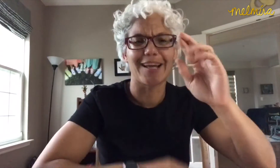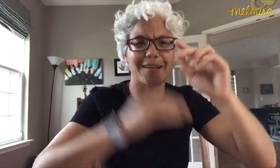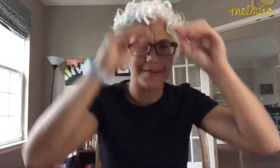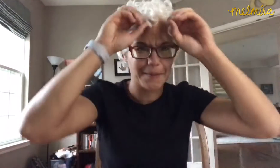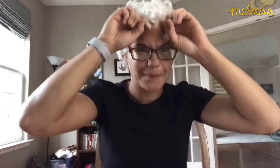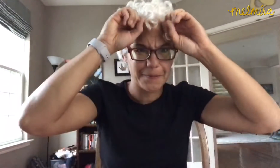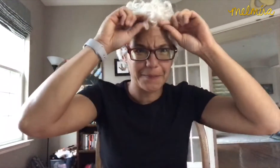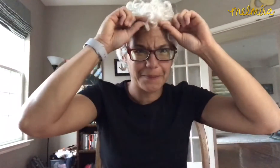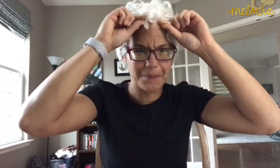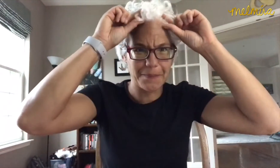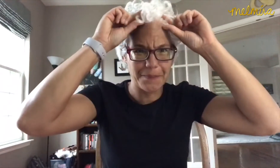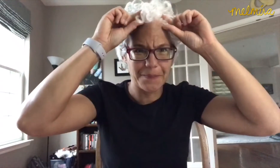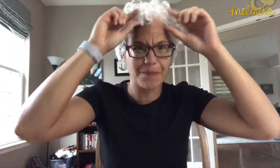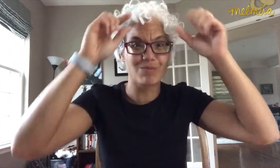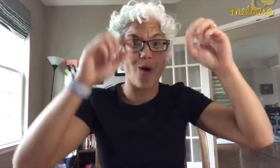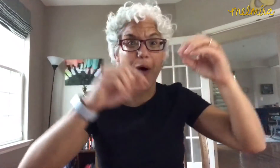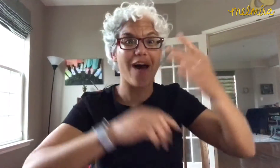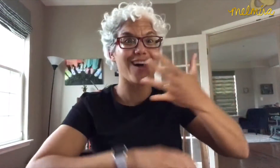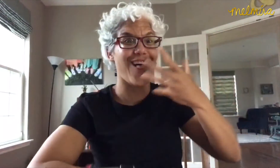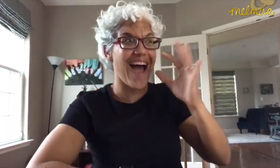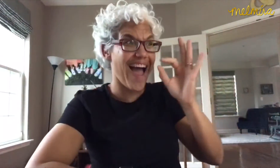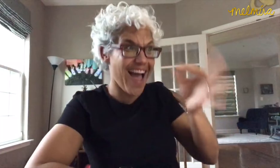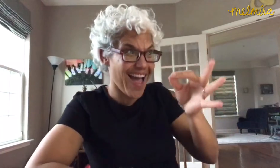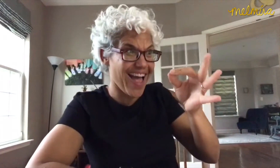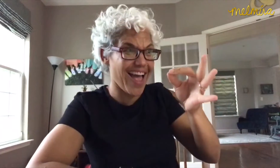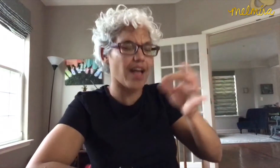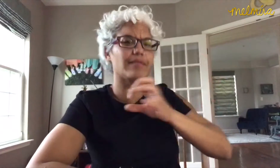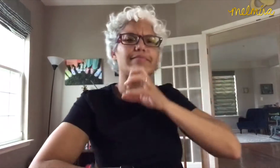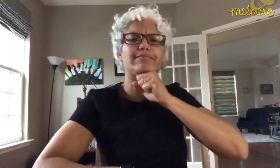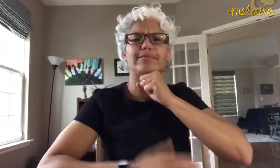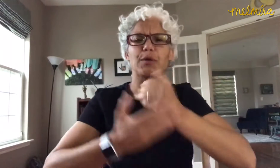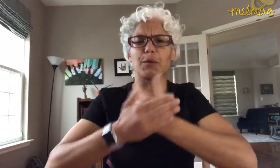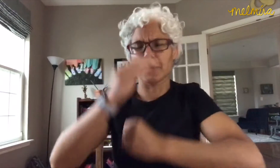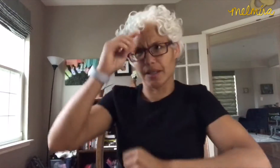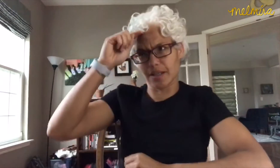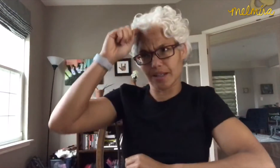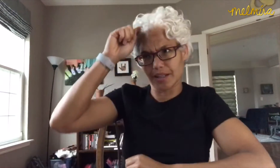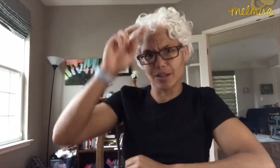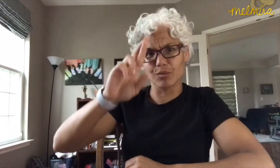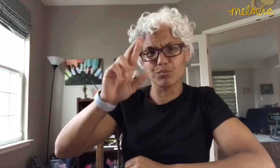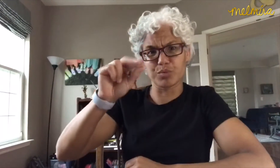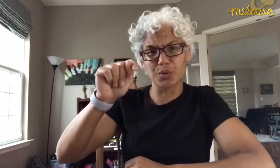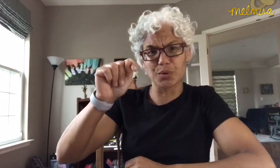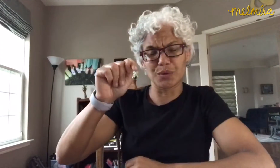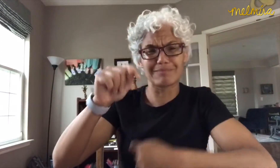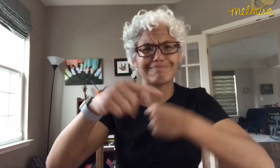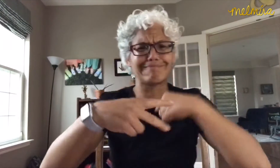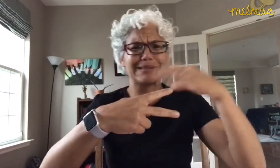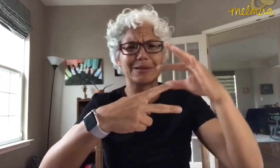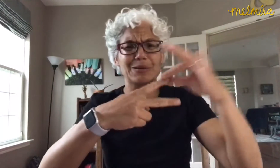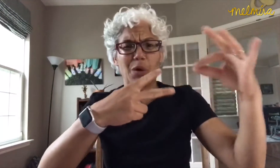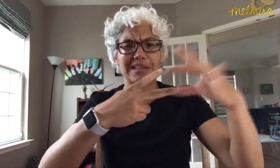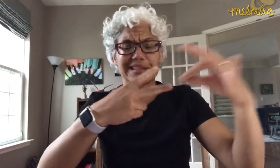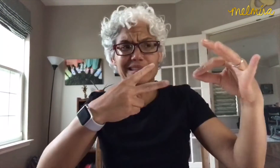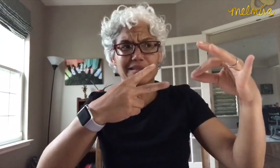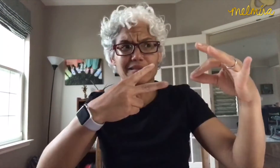The roots were salt and pepper colored white hair. Initially my hair looked good, but soon the roots started to grow in.